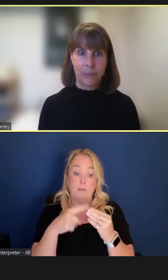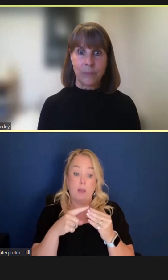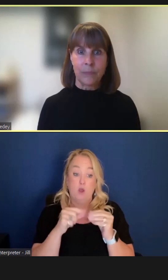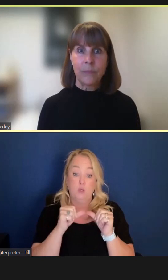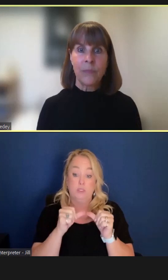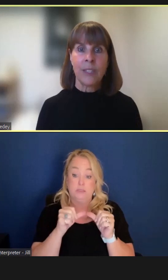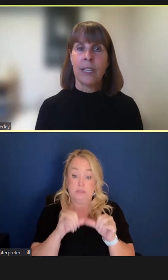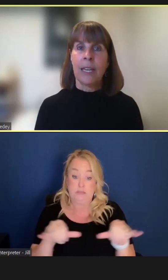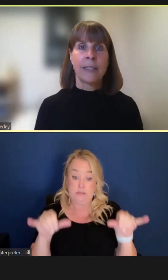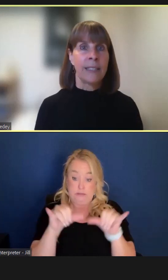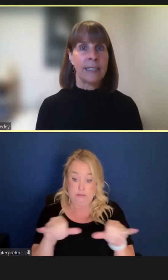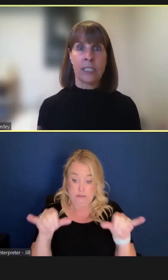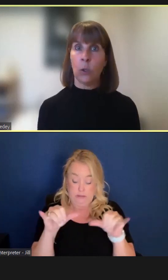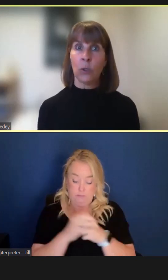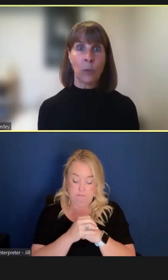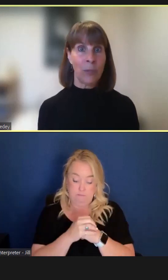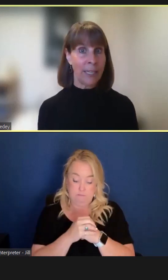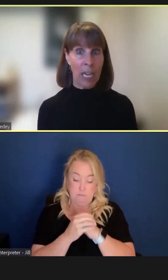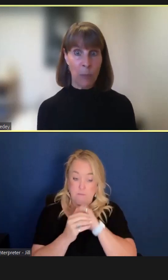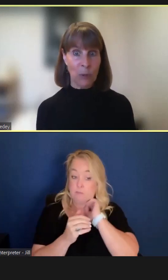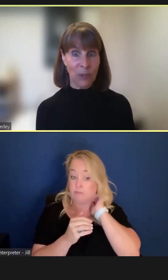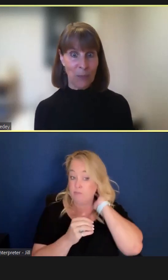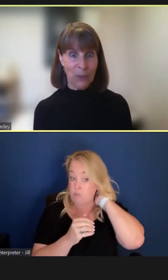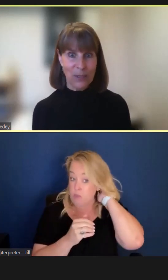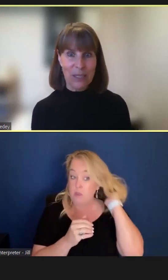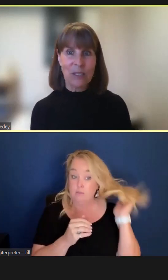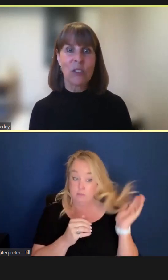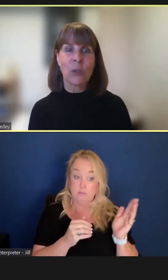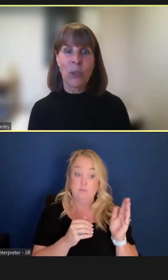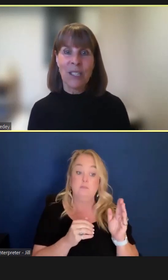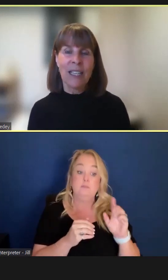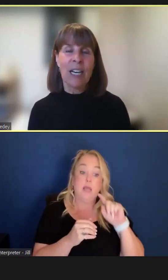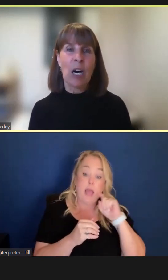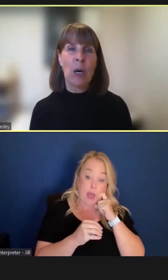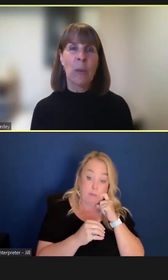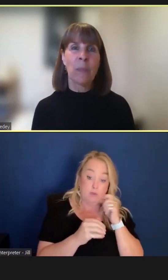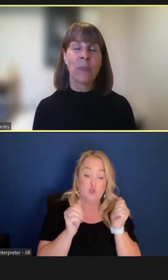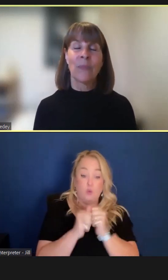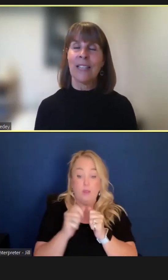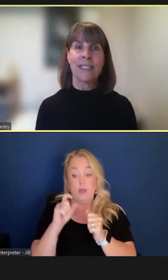consistency it's the old combining apples with apples story uh as I said